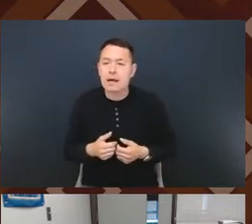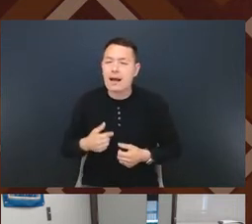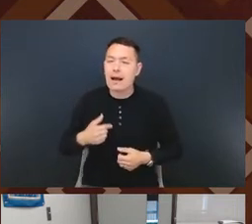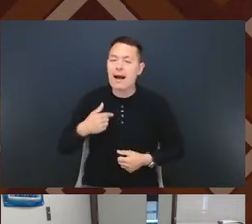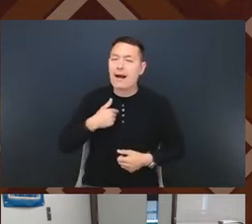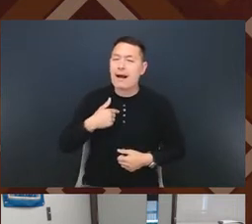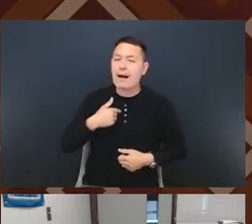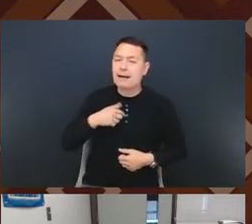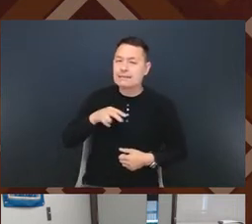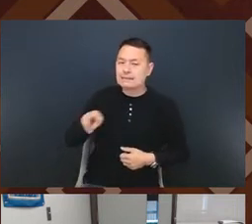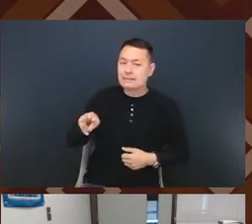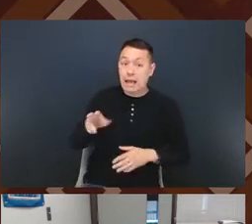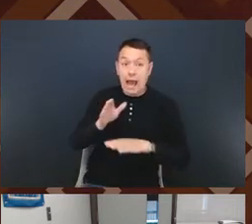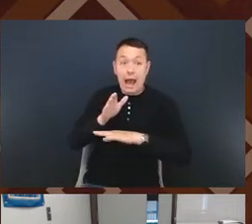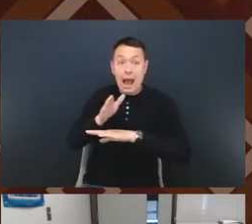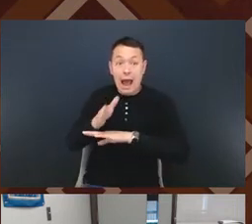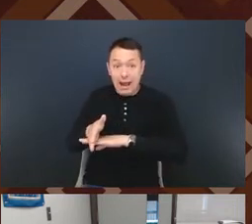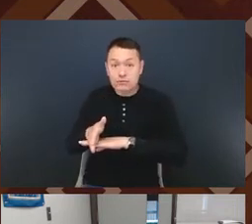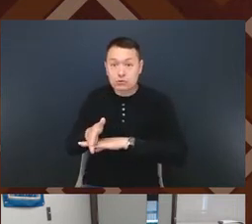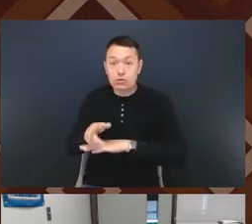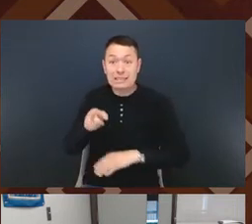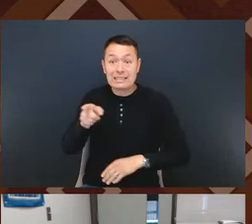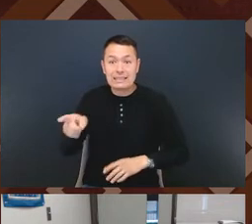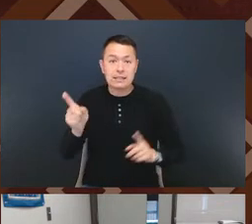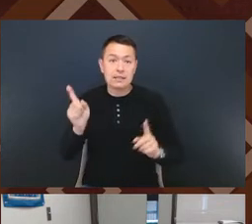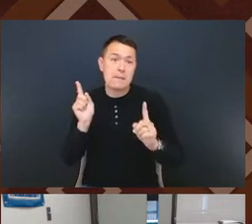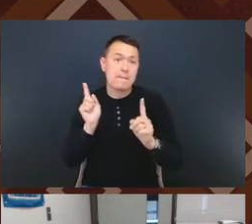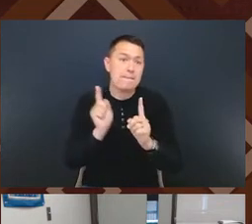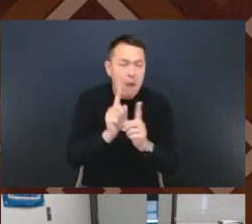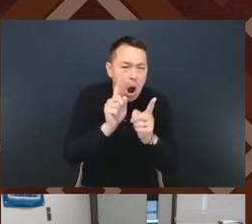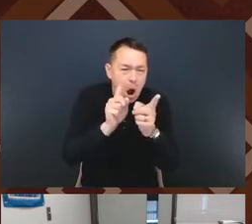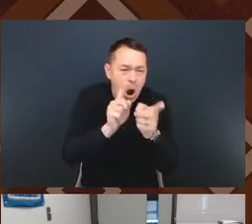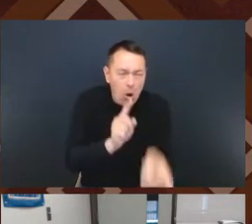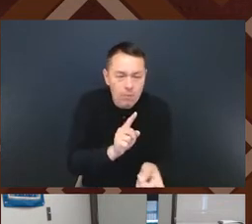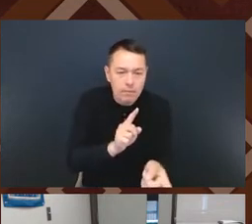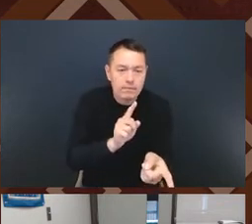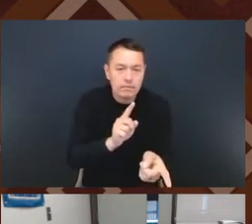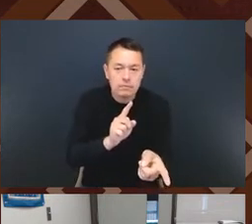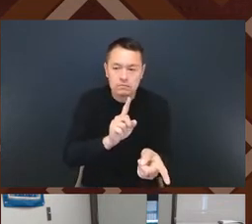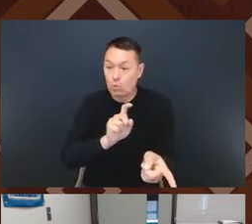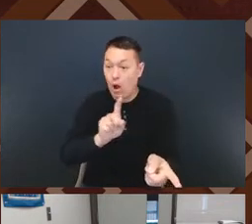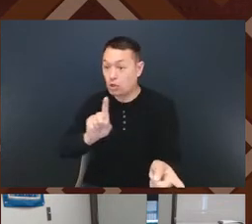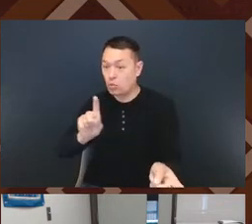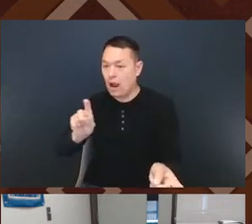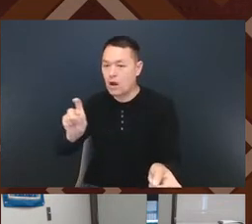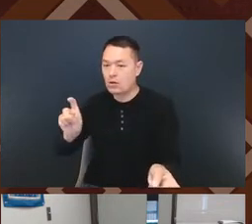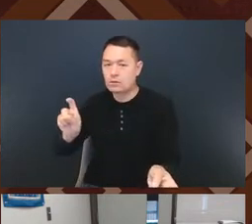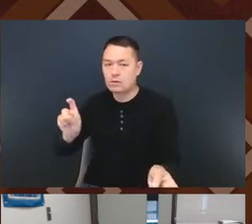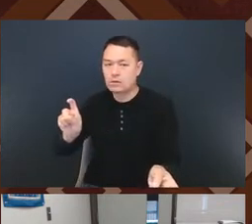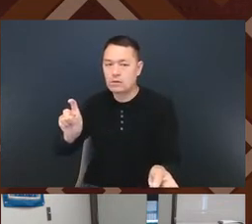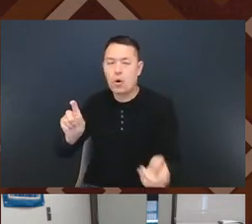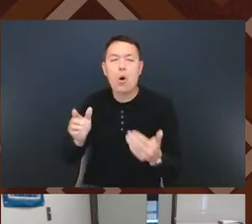after he had jumped with my grandfather to the ground, as he's walking away is it's almost like he's proud.